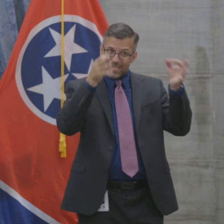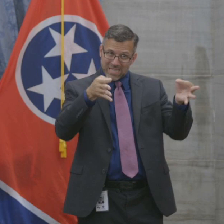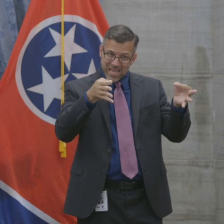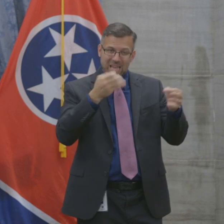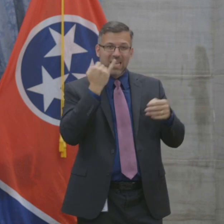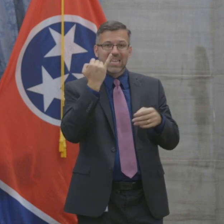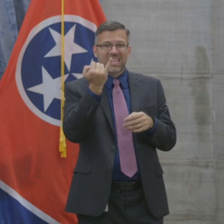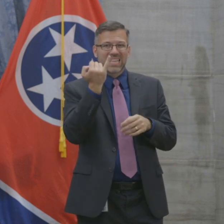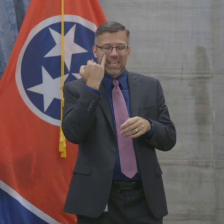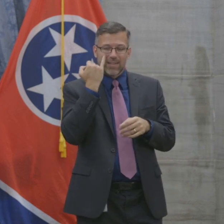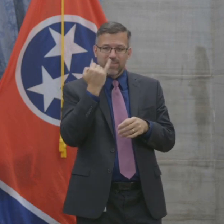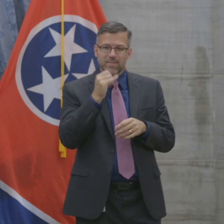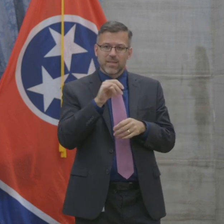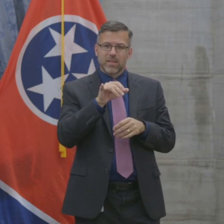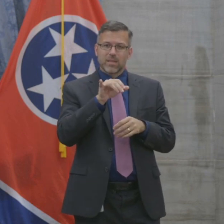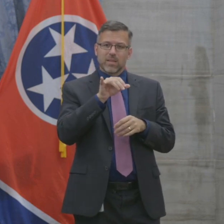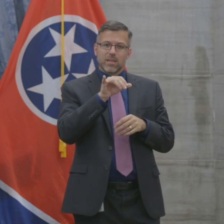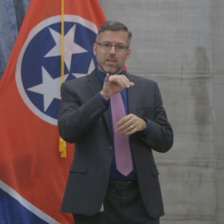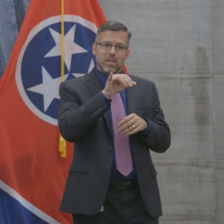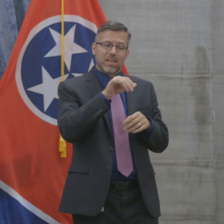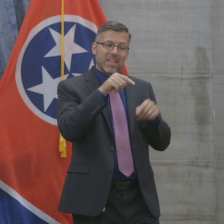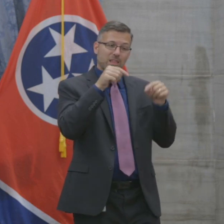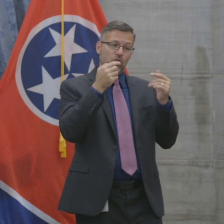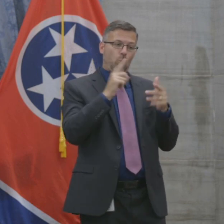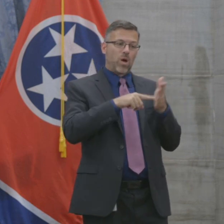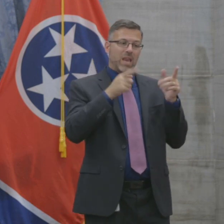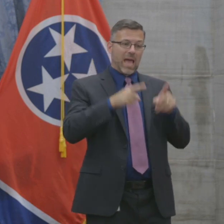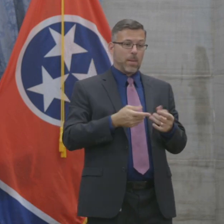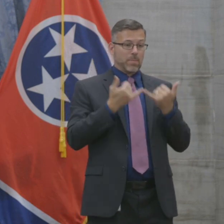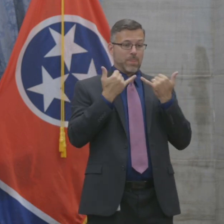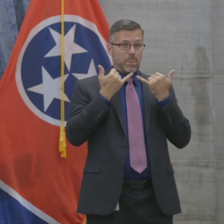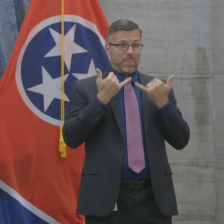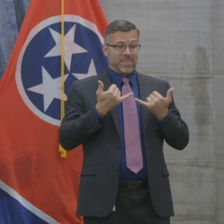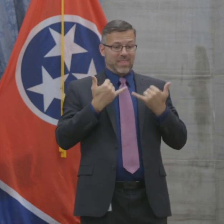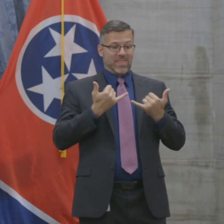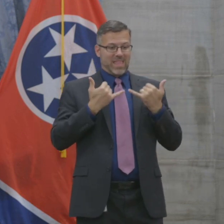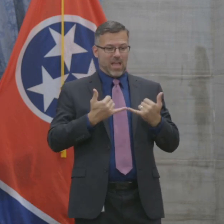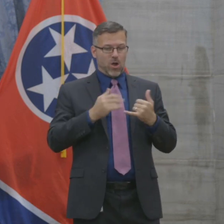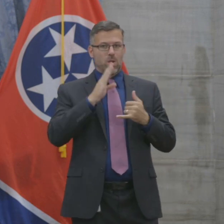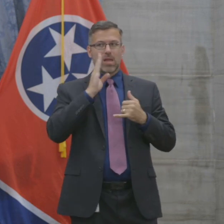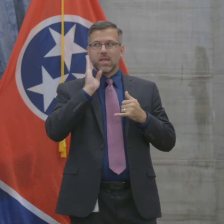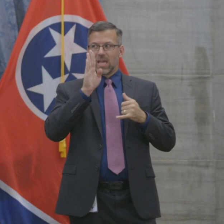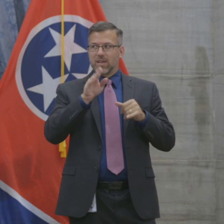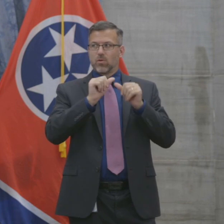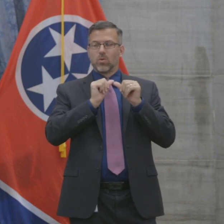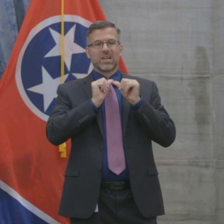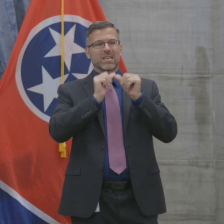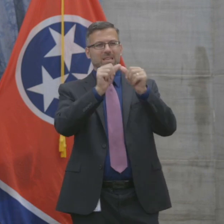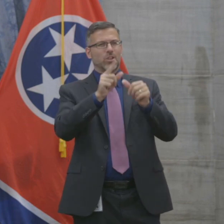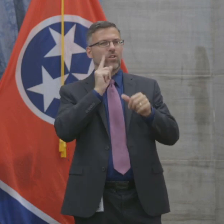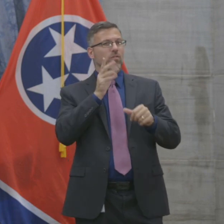pandemic. It's an unusual situation that none of us have faced. And I'm not aware that a governor has really faced a